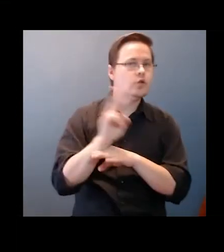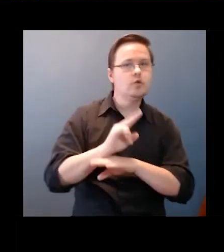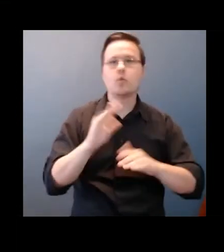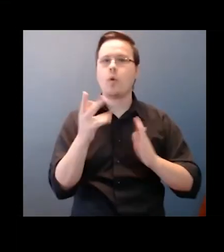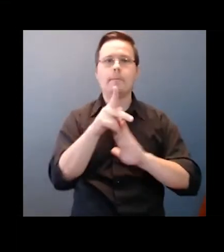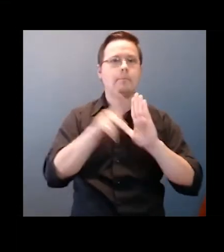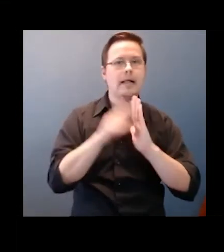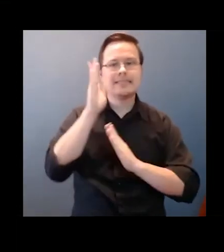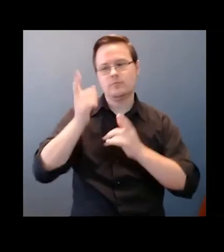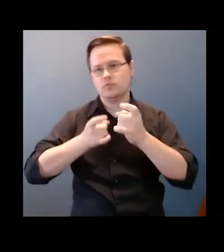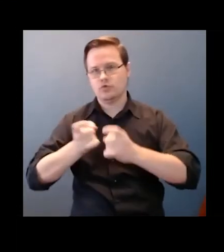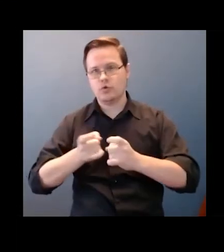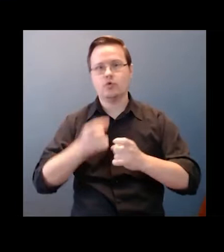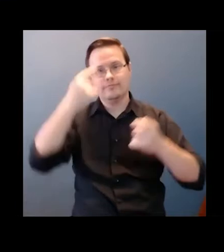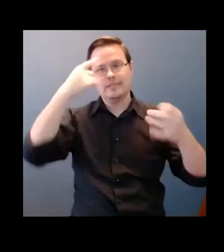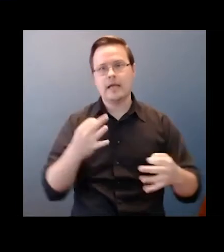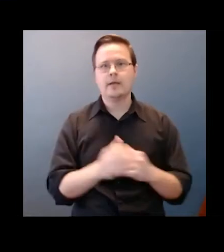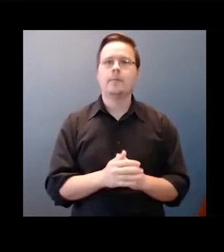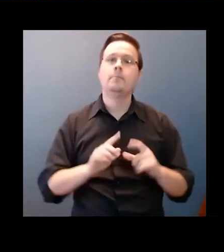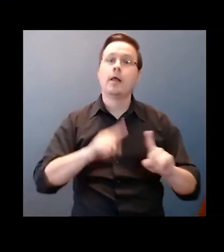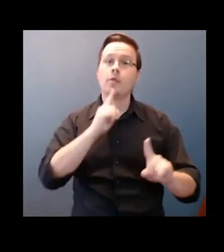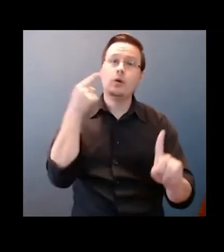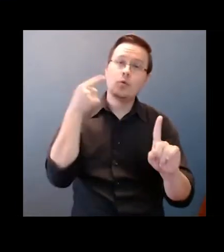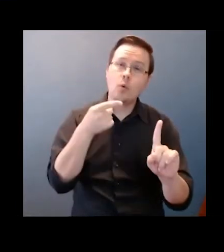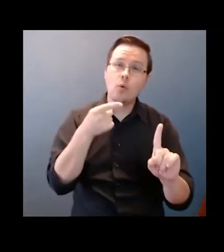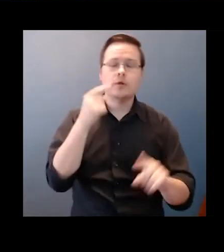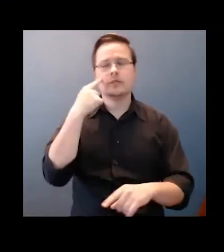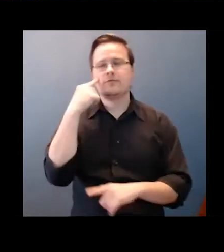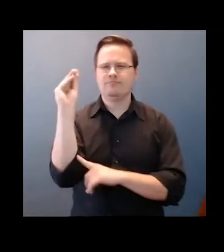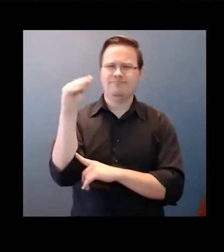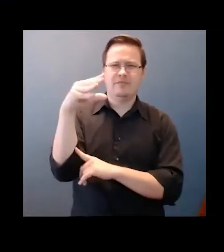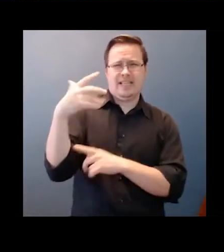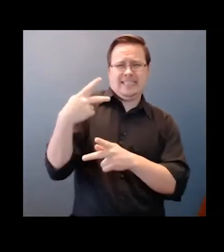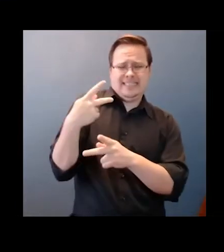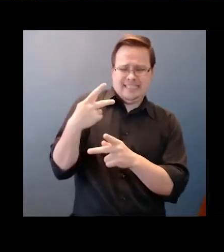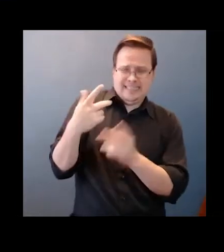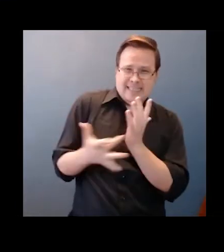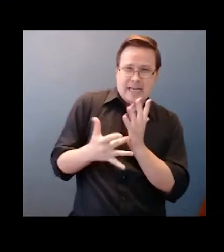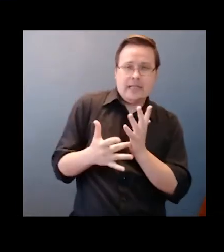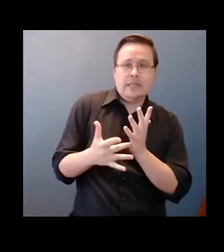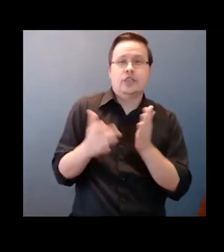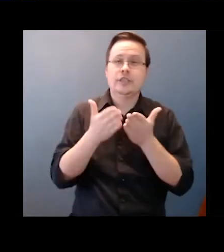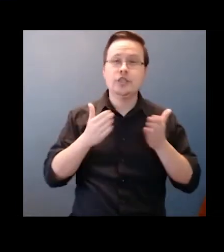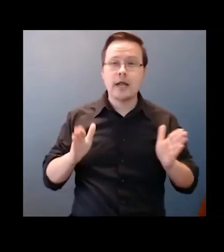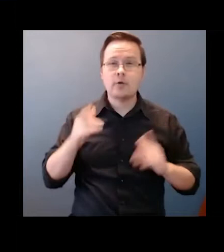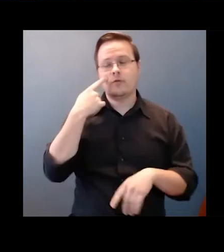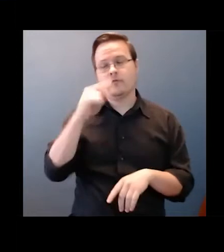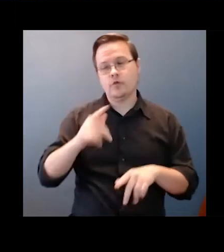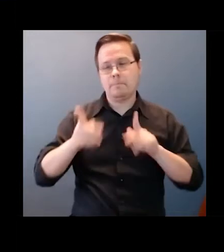But the real goal was a subject surveillance technologies in general. Democratic oversight, because the streetlights had just become